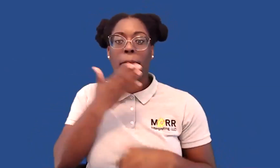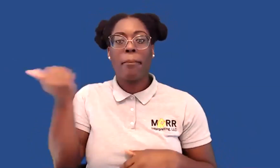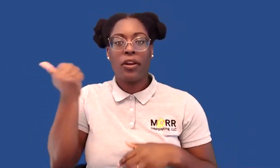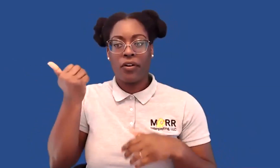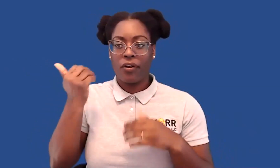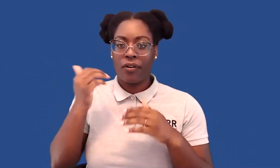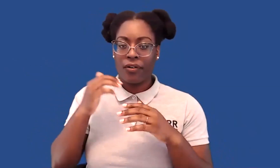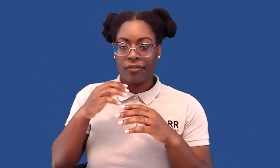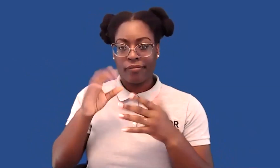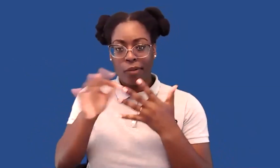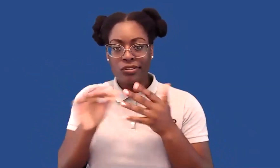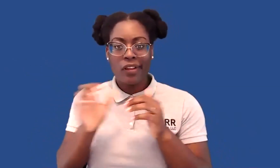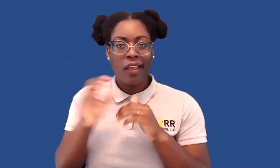[Lisa S., attendee] Thank you.